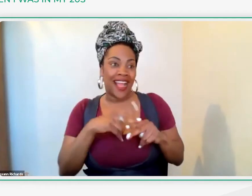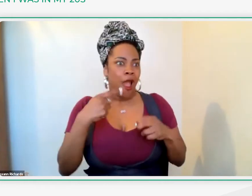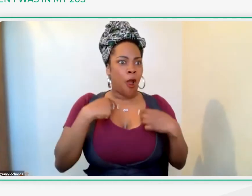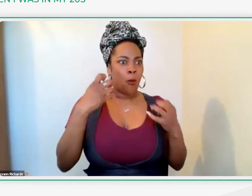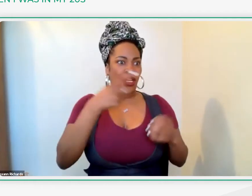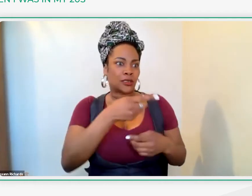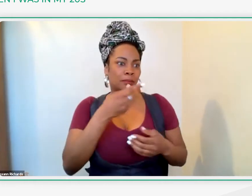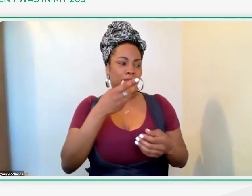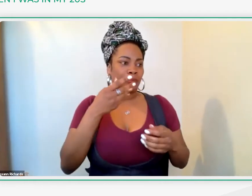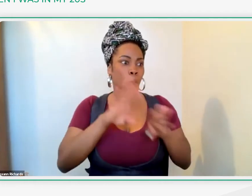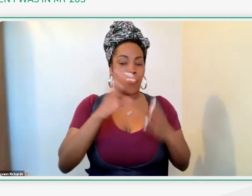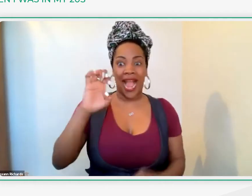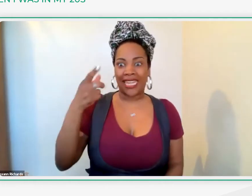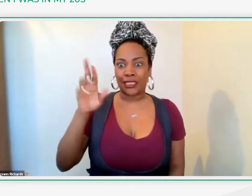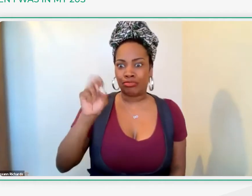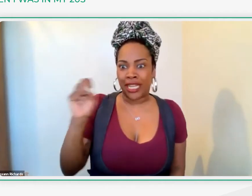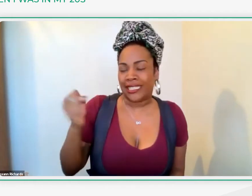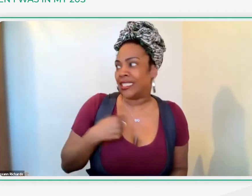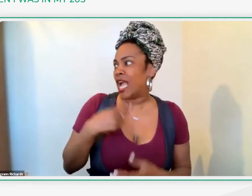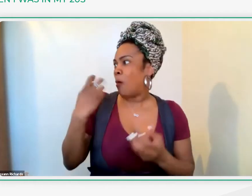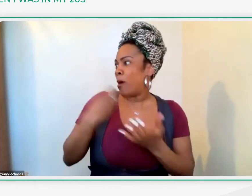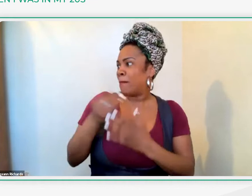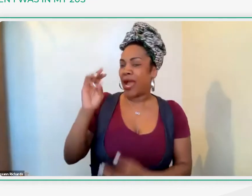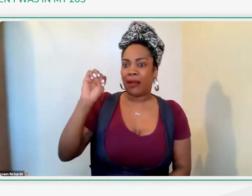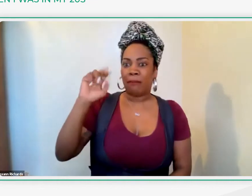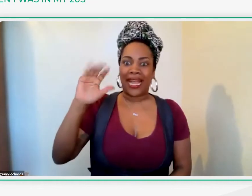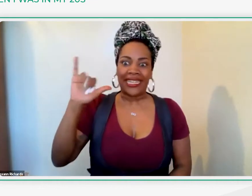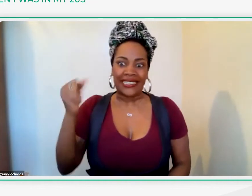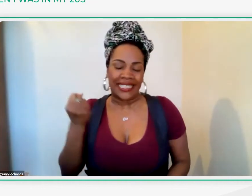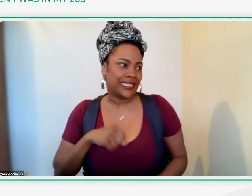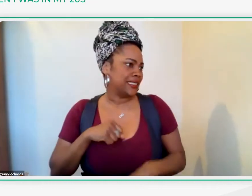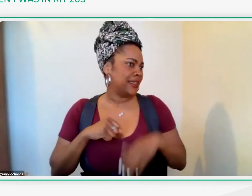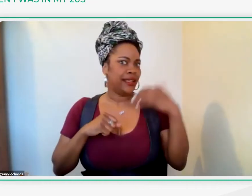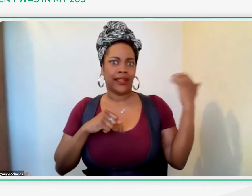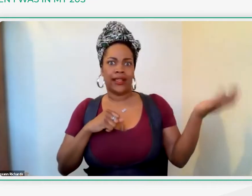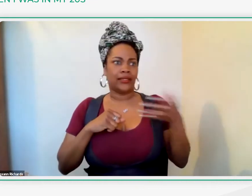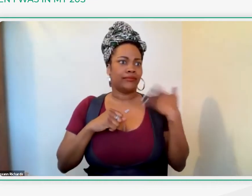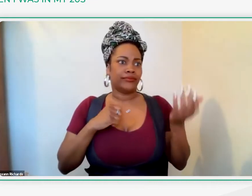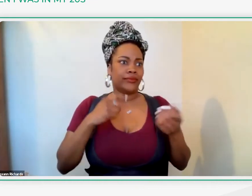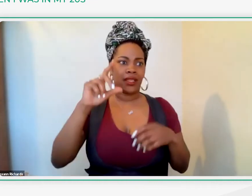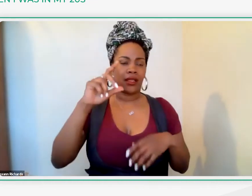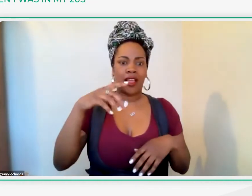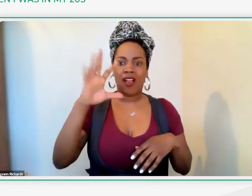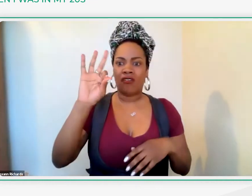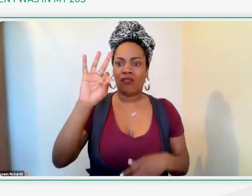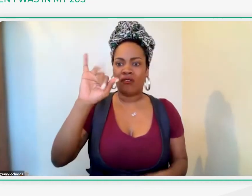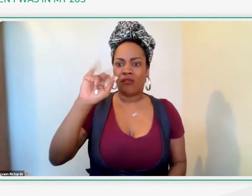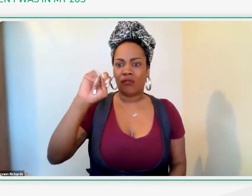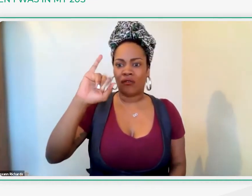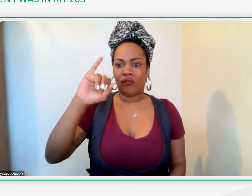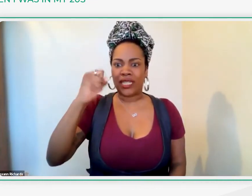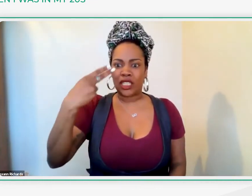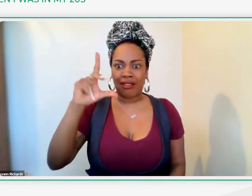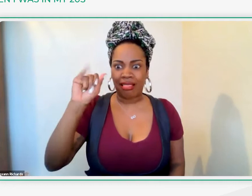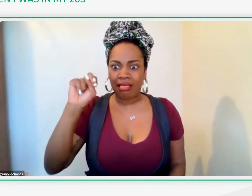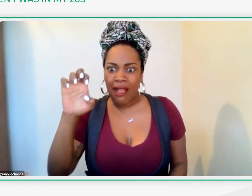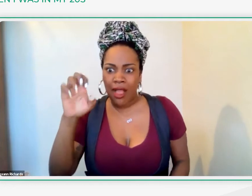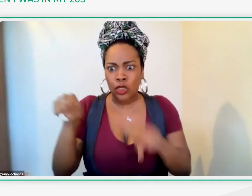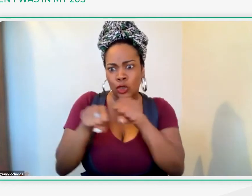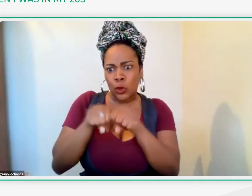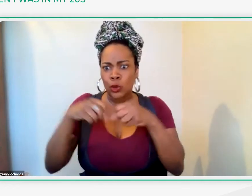But don't go out, having fun opening all these credit accounts, and go shopping at Express,